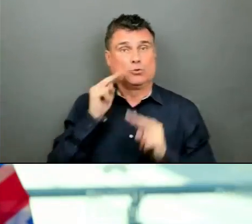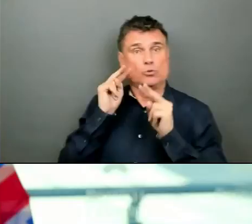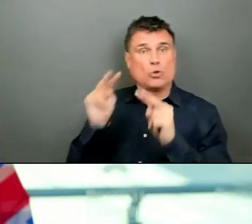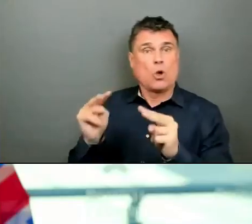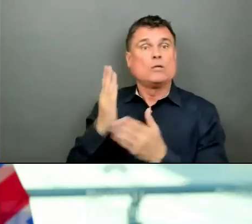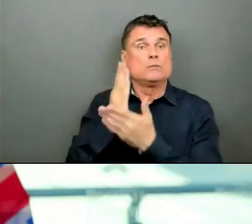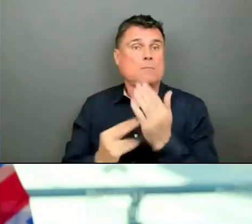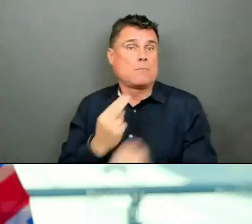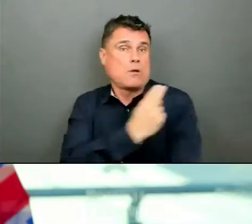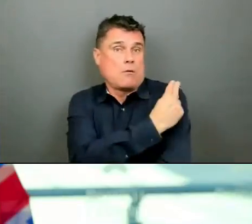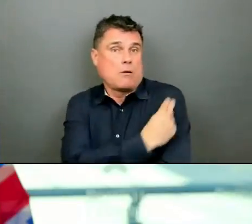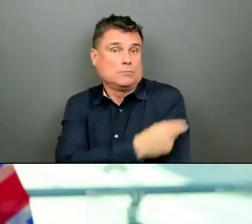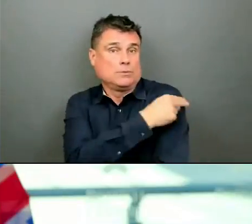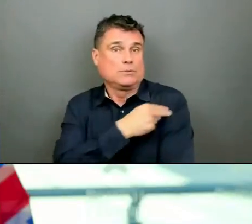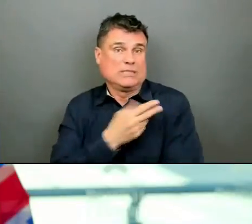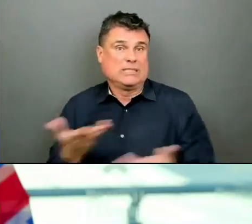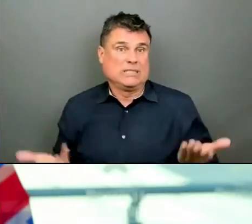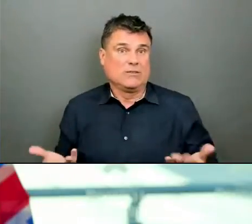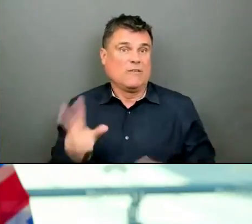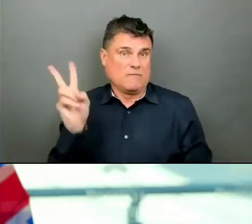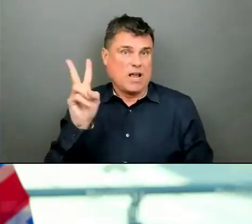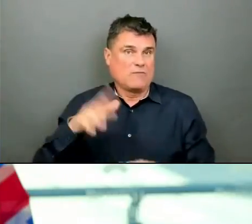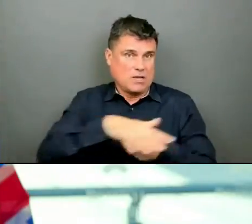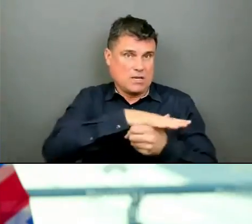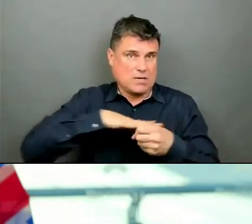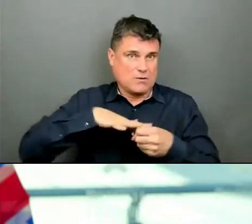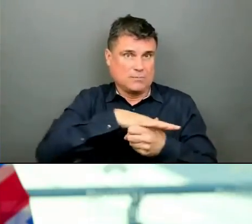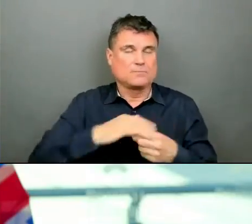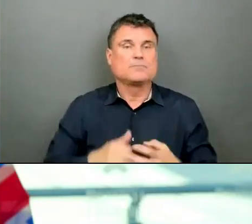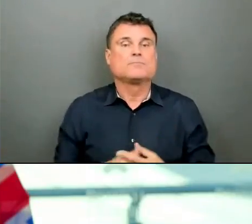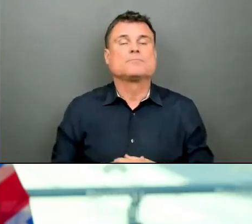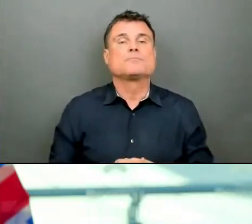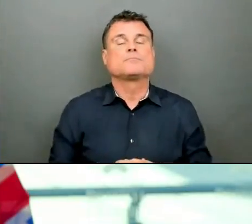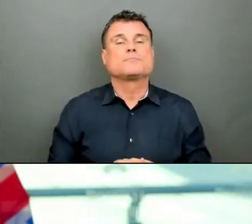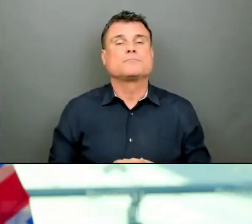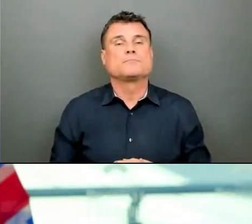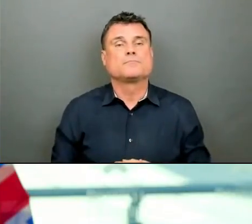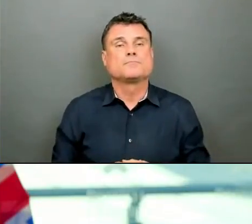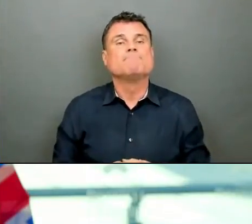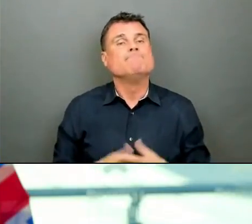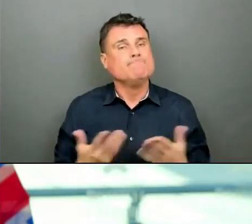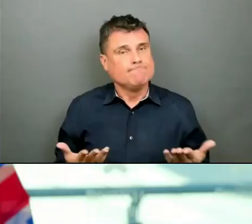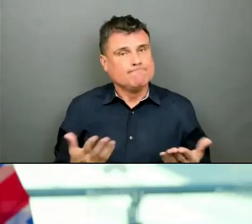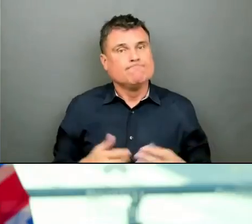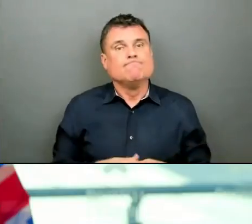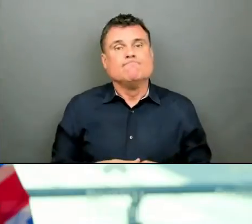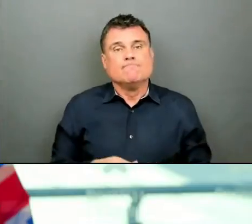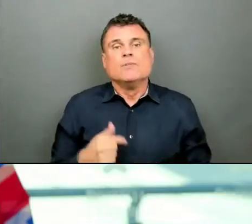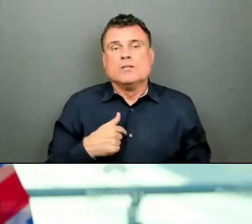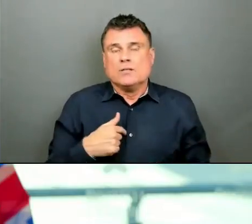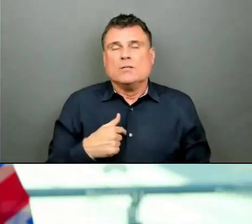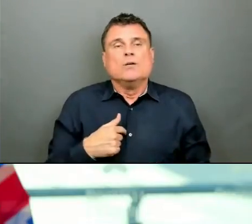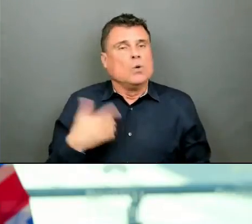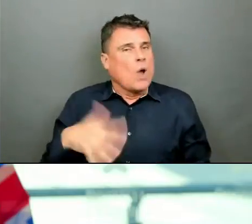coastal and Frazier health. I can't tell you enough how proud I am of the work they have been